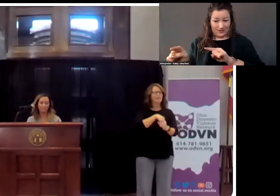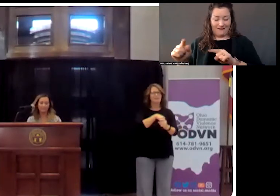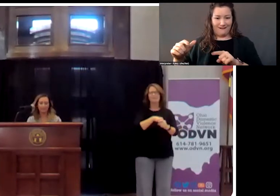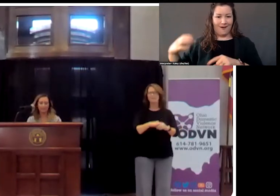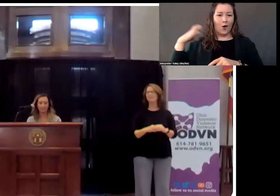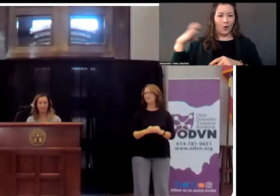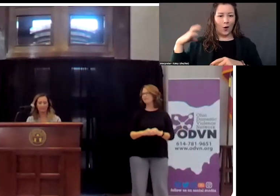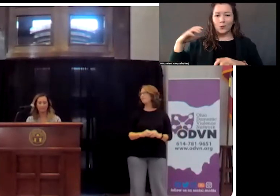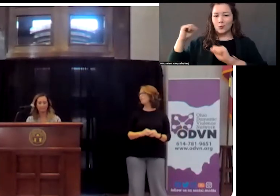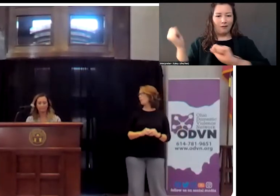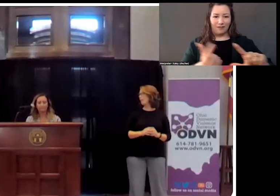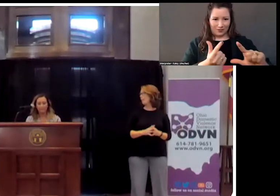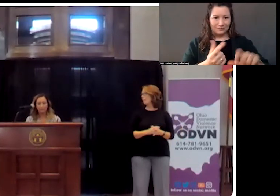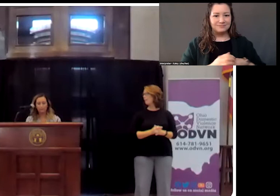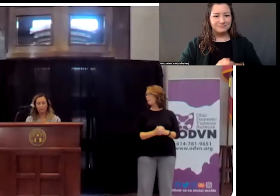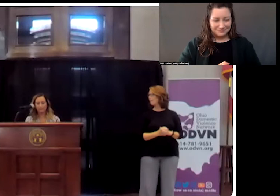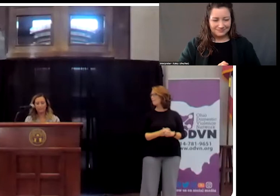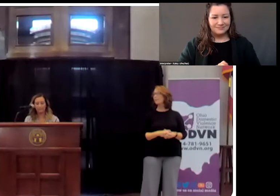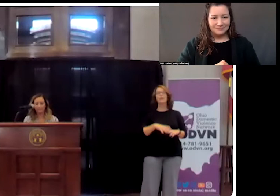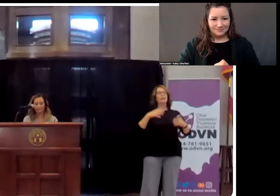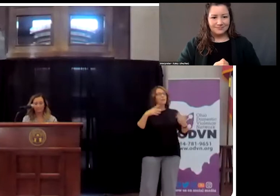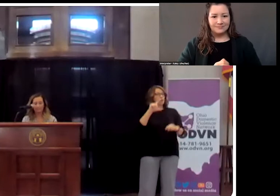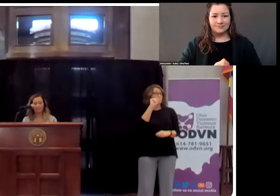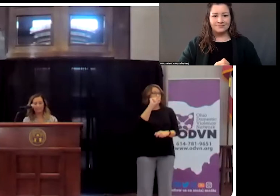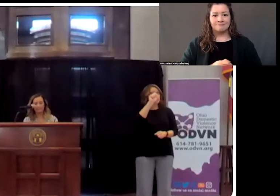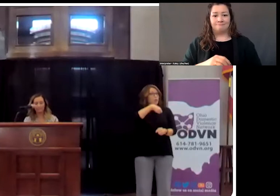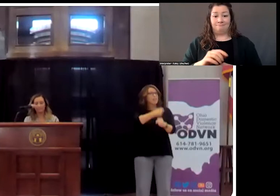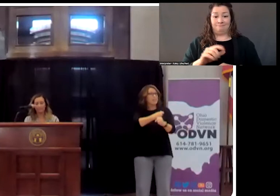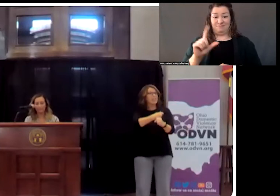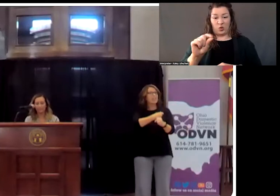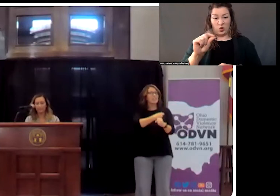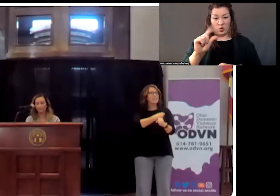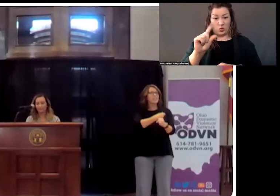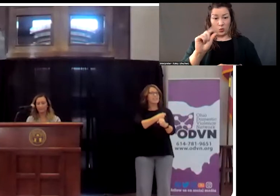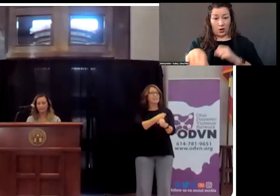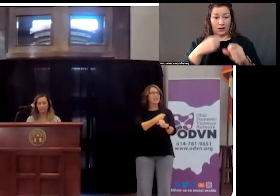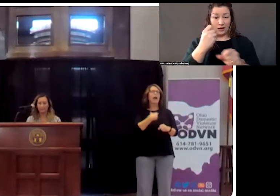And for 20 years I lived with the abuse from my husband, Shane.